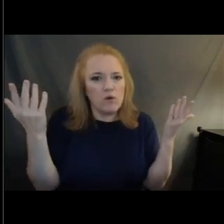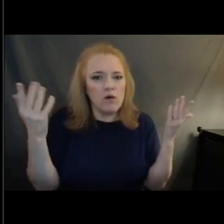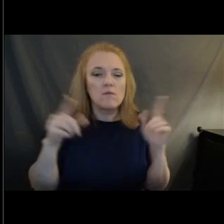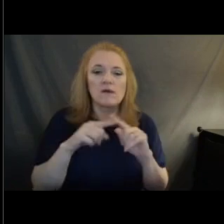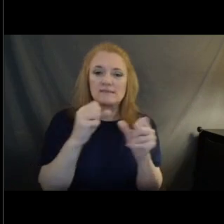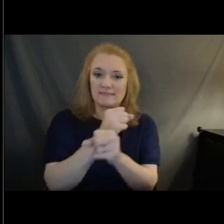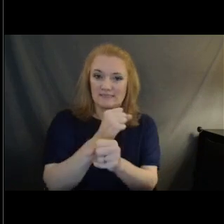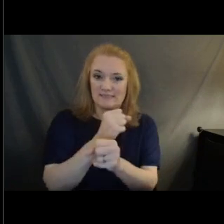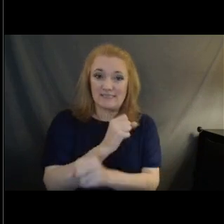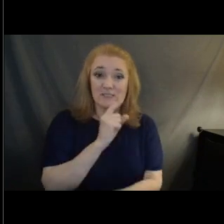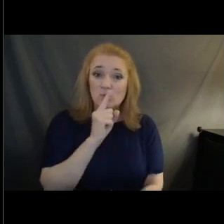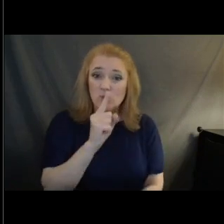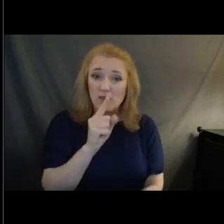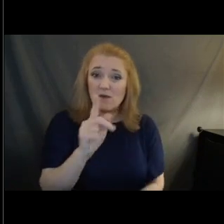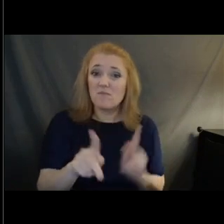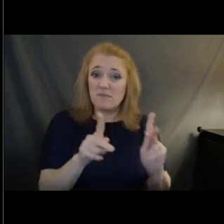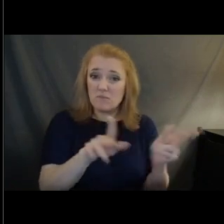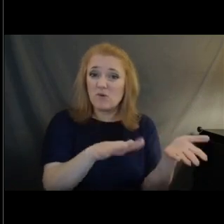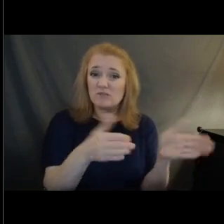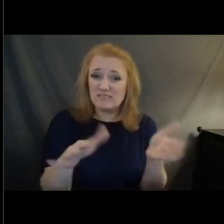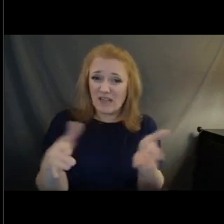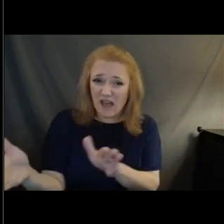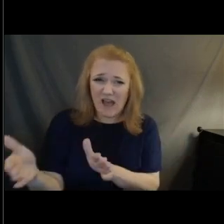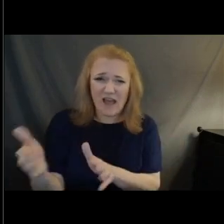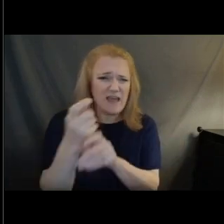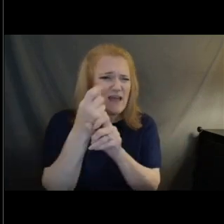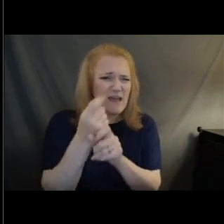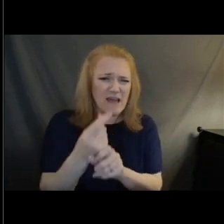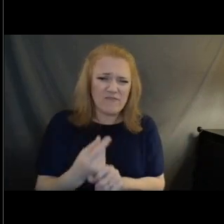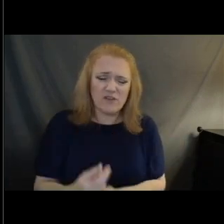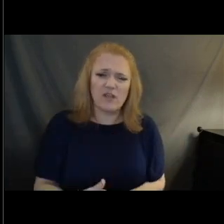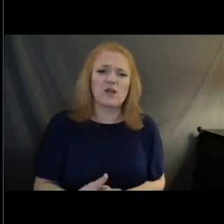we're losing so many people every single year to the impacts of heat. So let's work together,